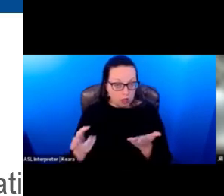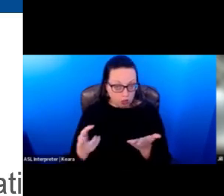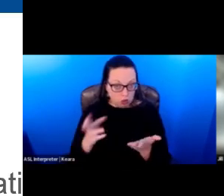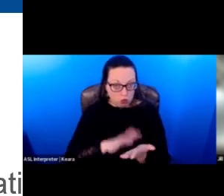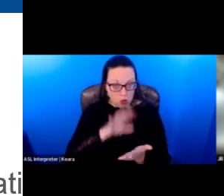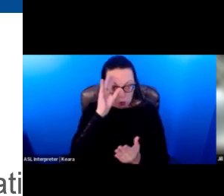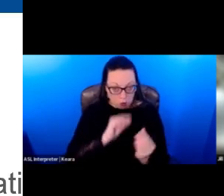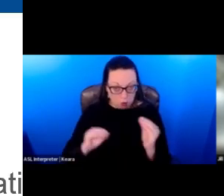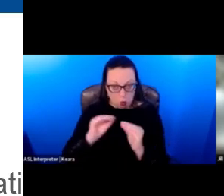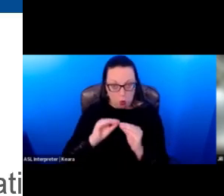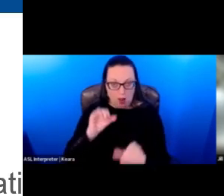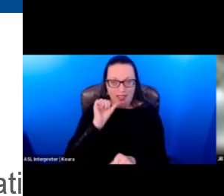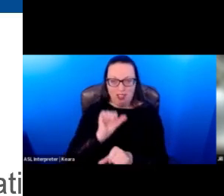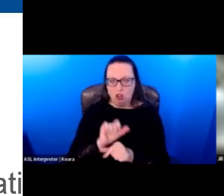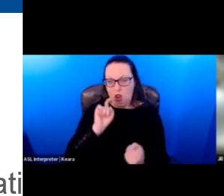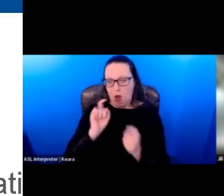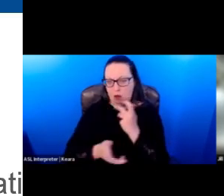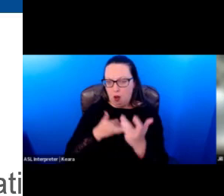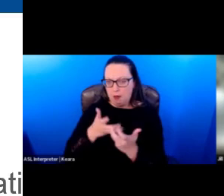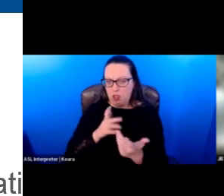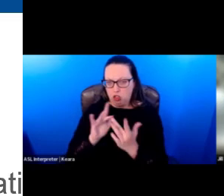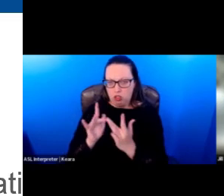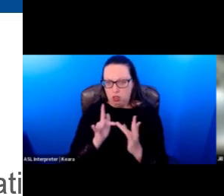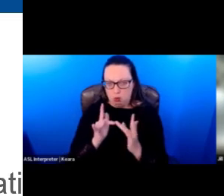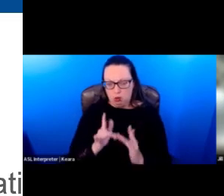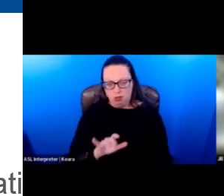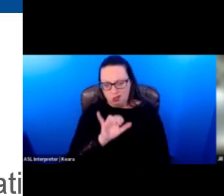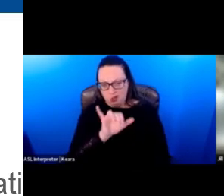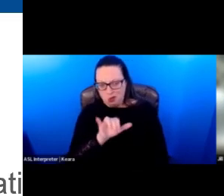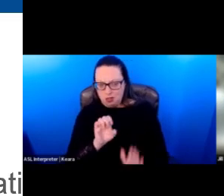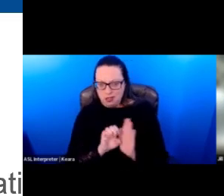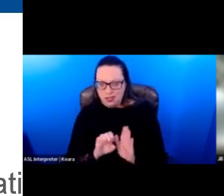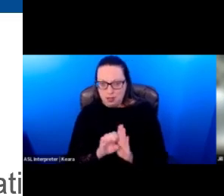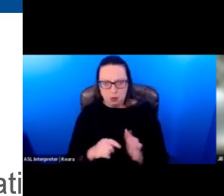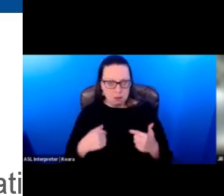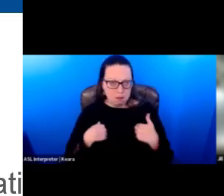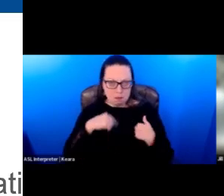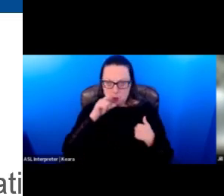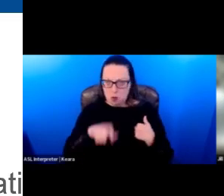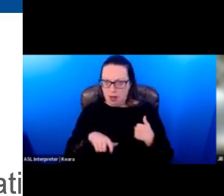Network. Just an example of ways that I don't have to be an employment specialist. I just